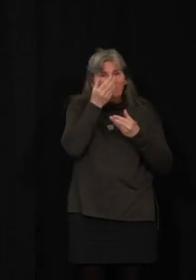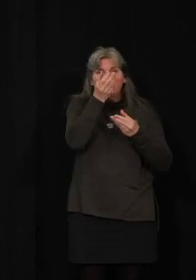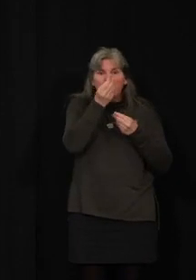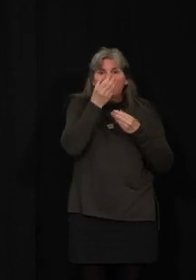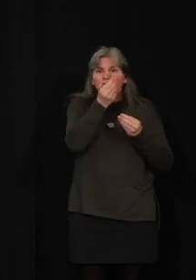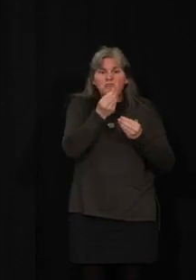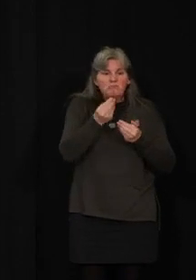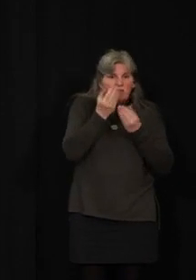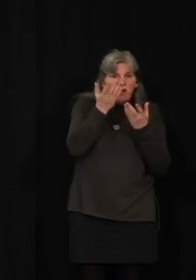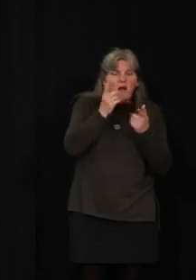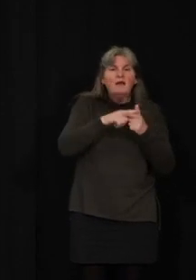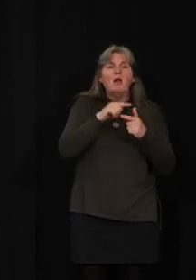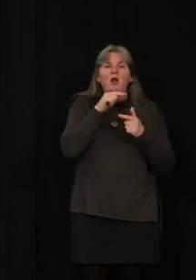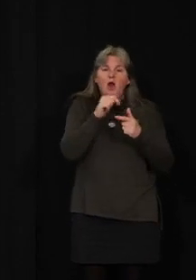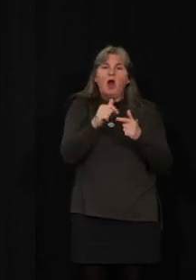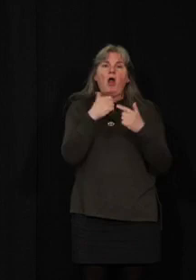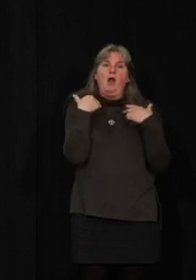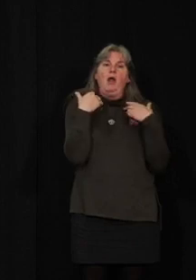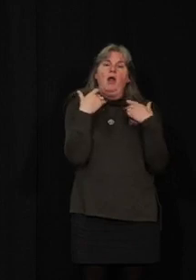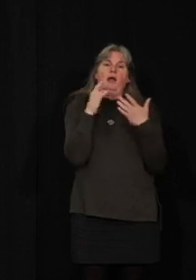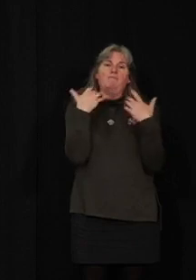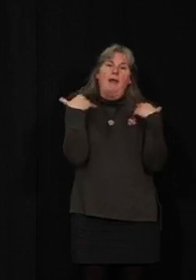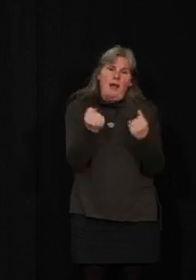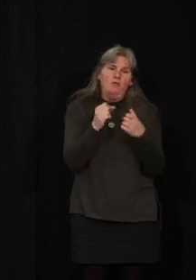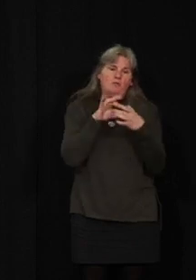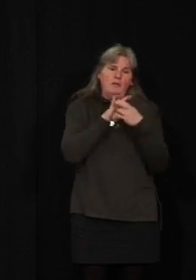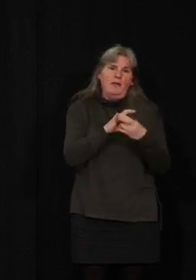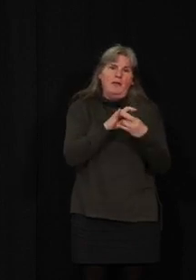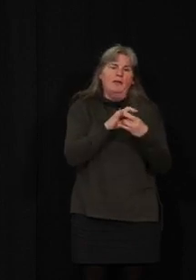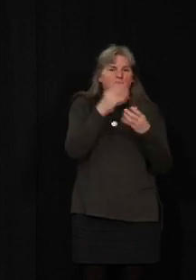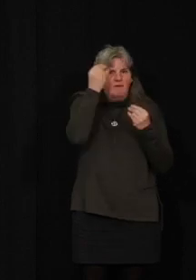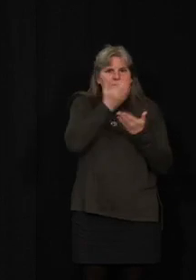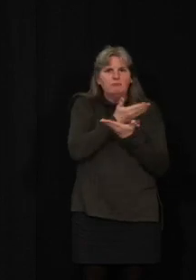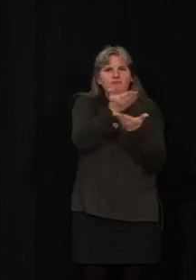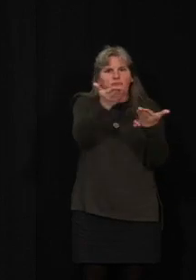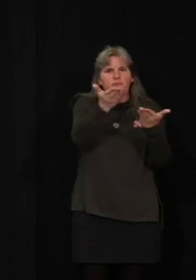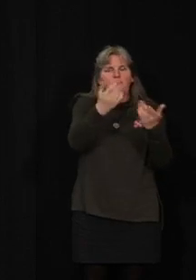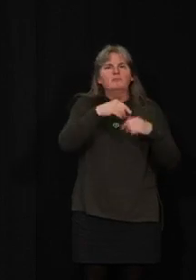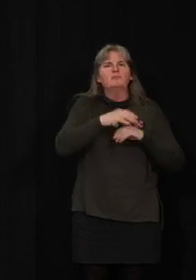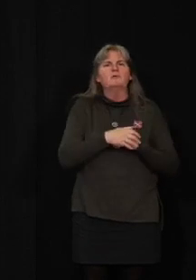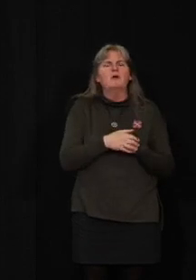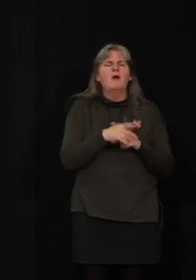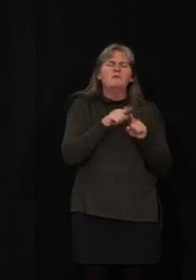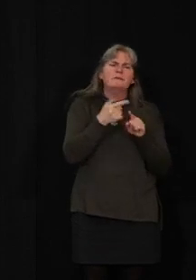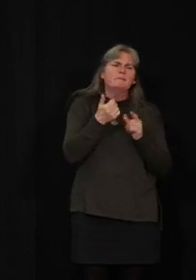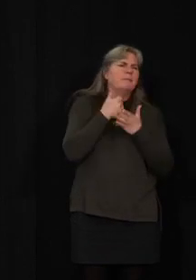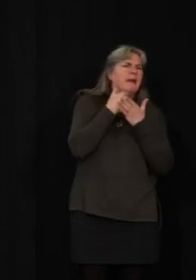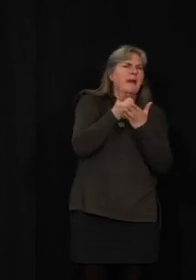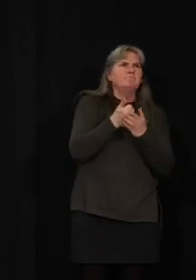COVID-19 for Yukoners. It will help individuals, businesses, and travellers stay